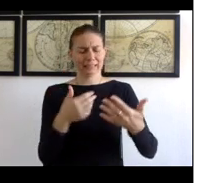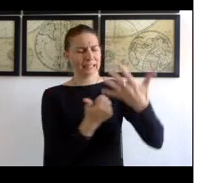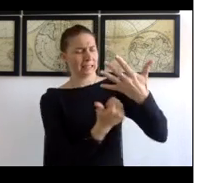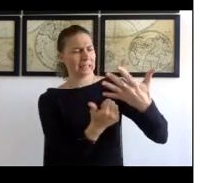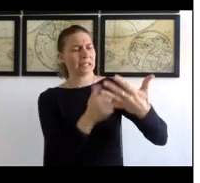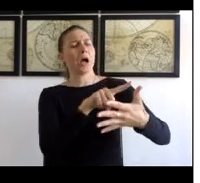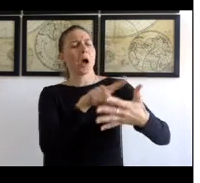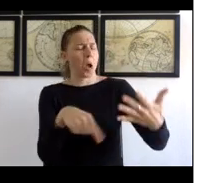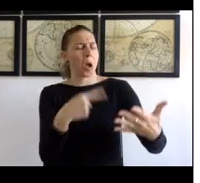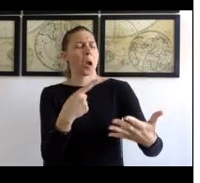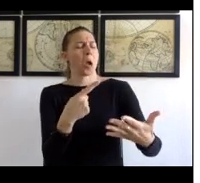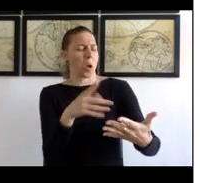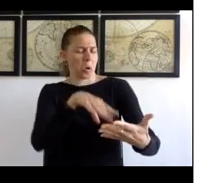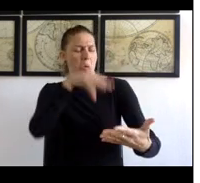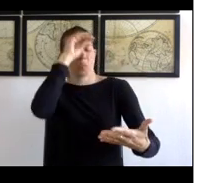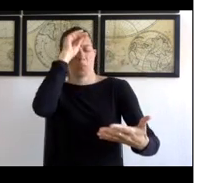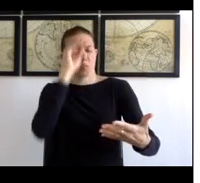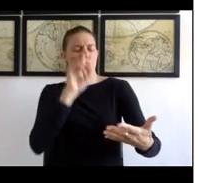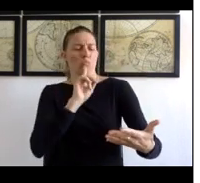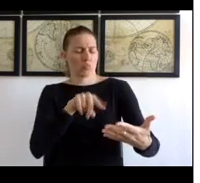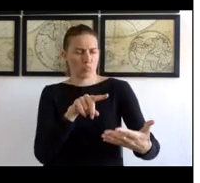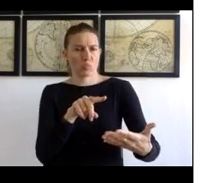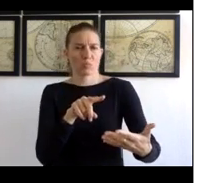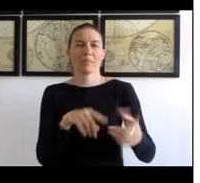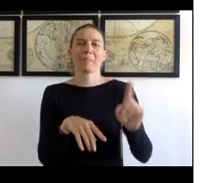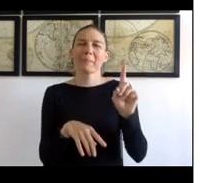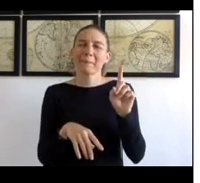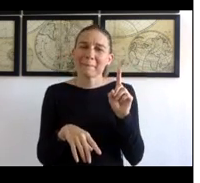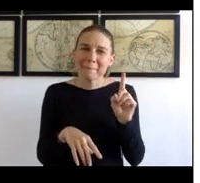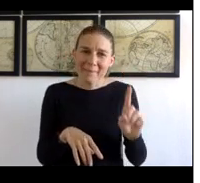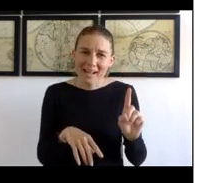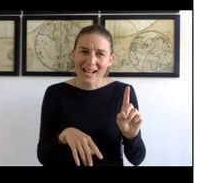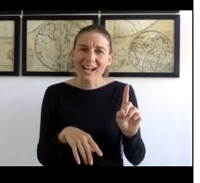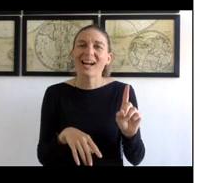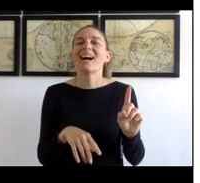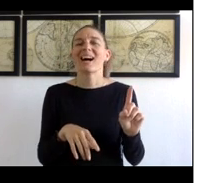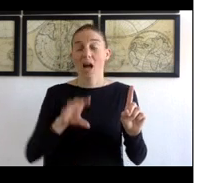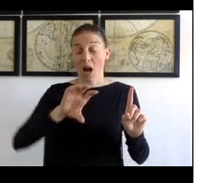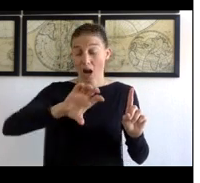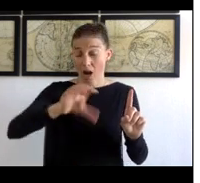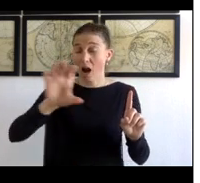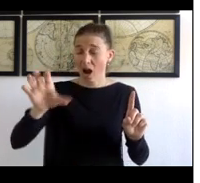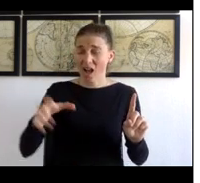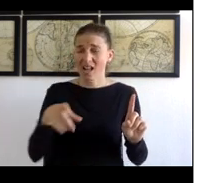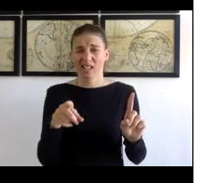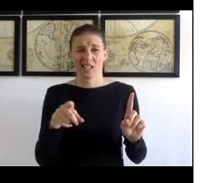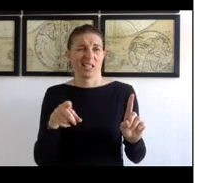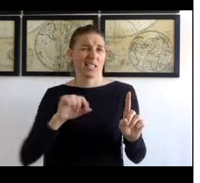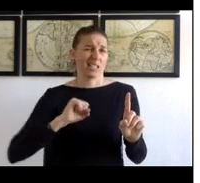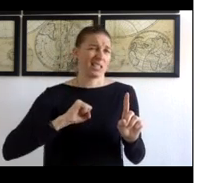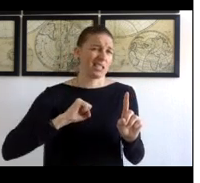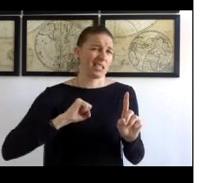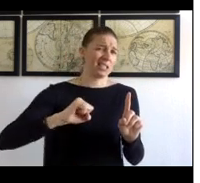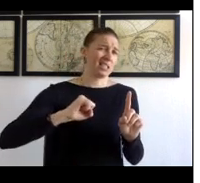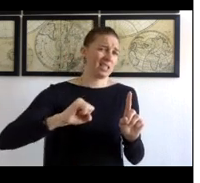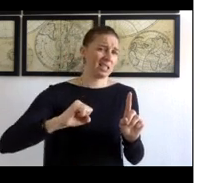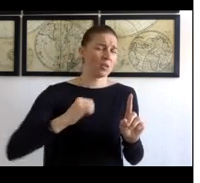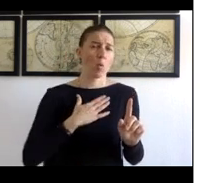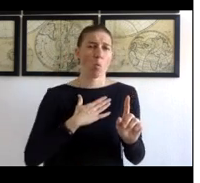some countries are reluctant to include the short set of questions